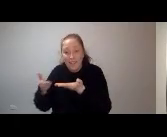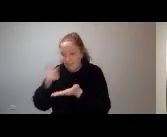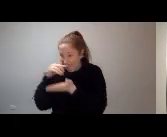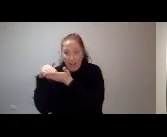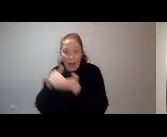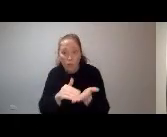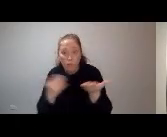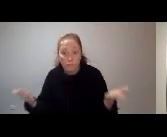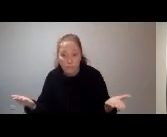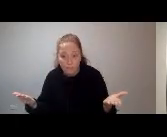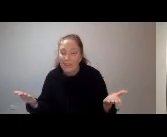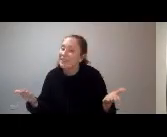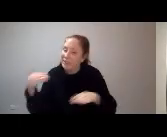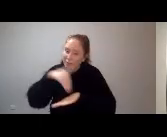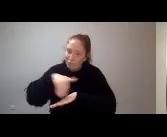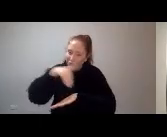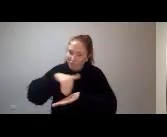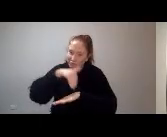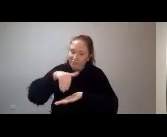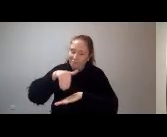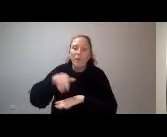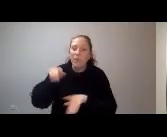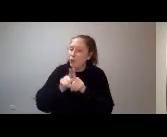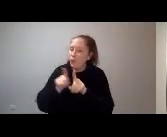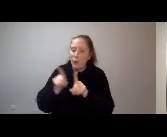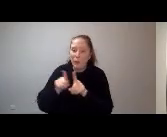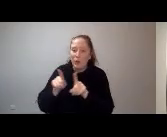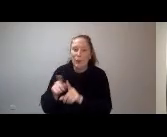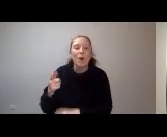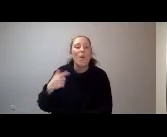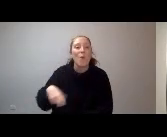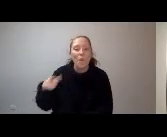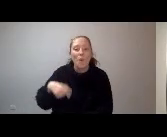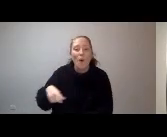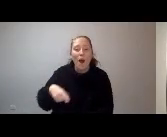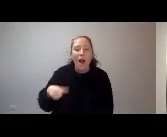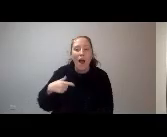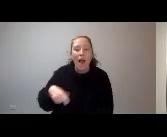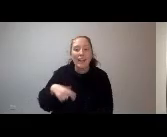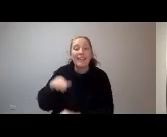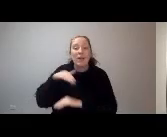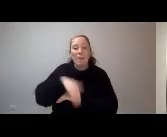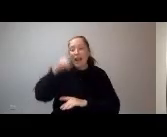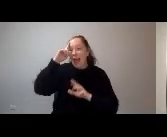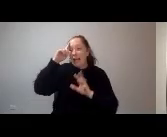This is also problematic because it's often framed in terms of users' expectations.